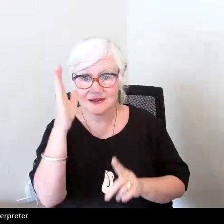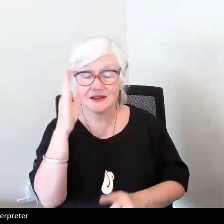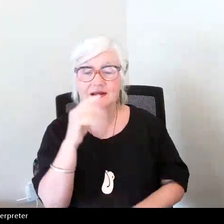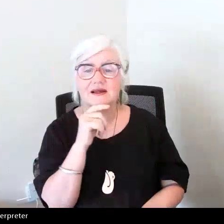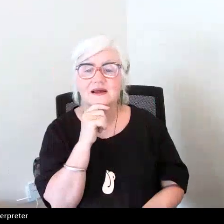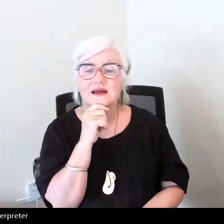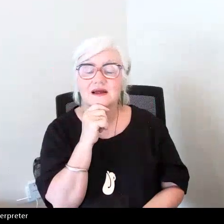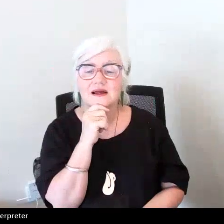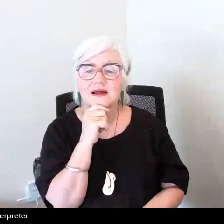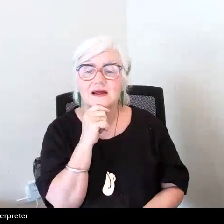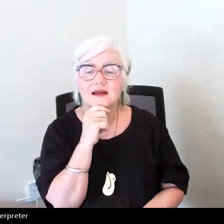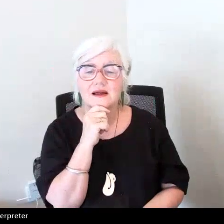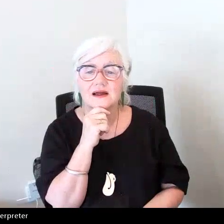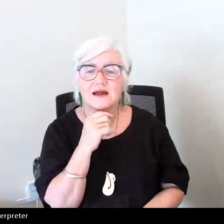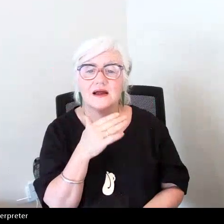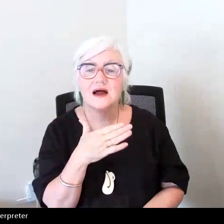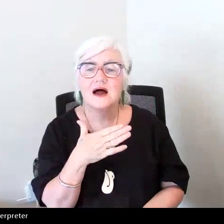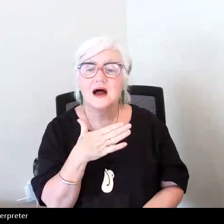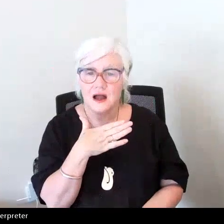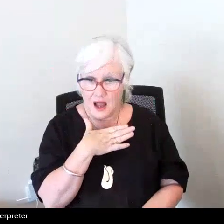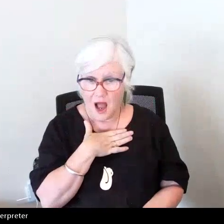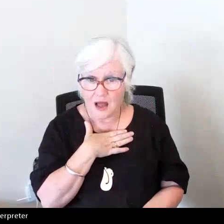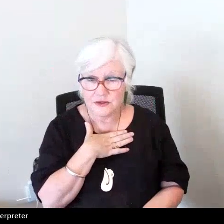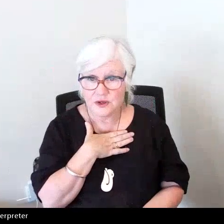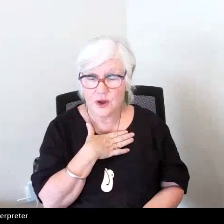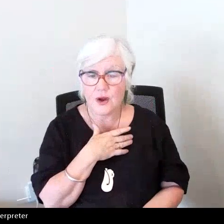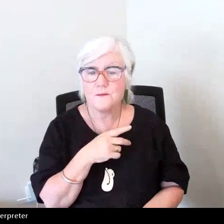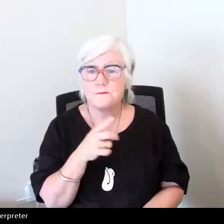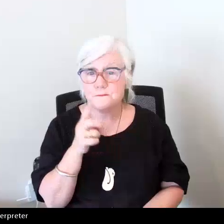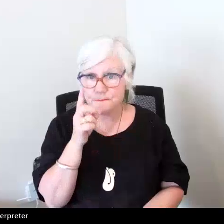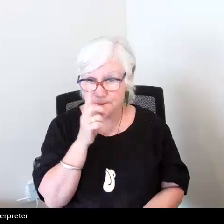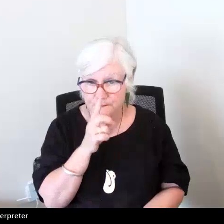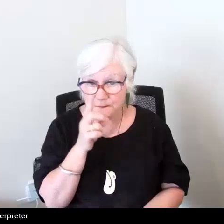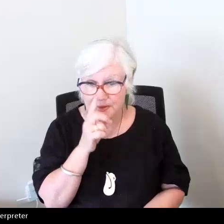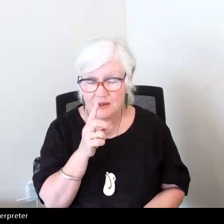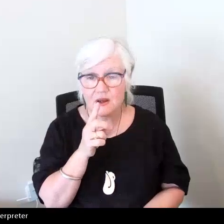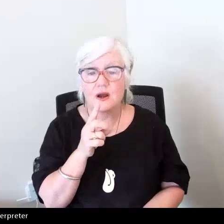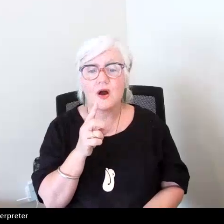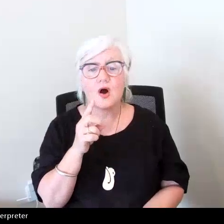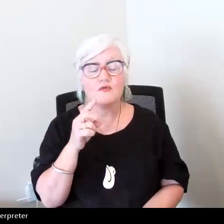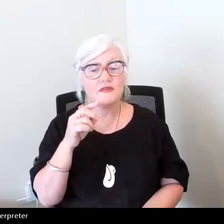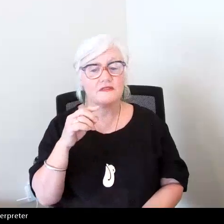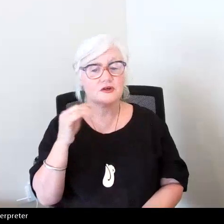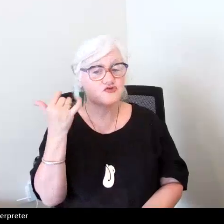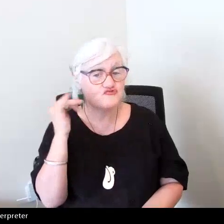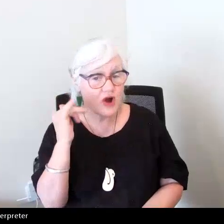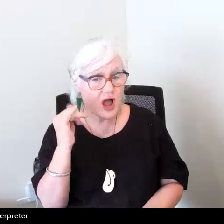I was the one of the people on the pilot program for six months and I got